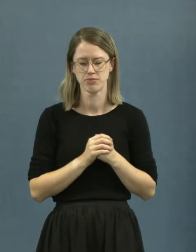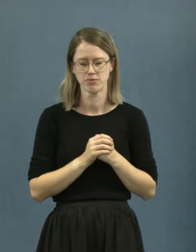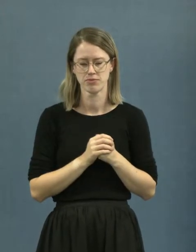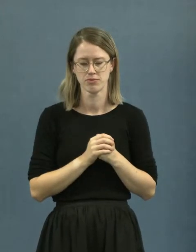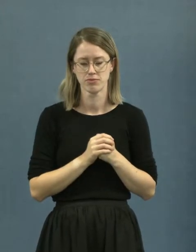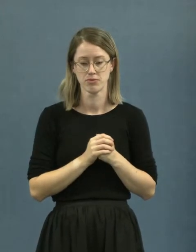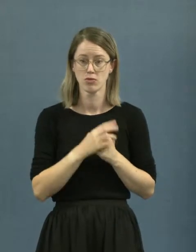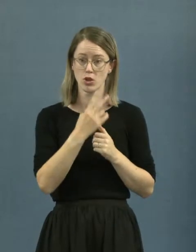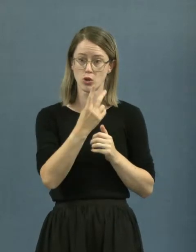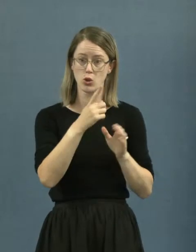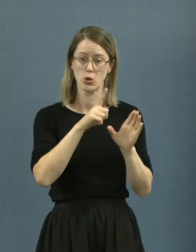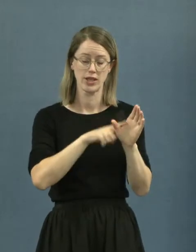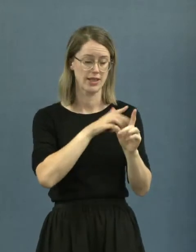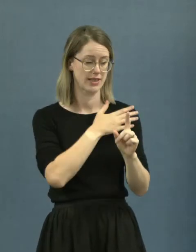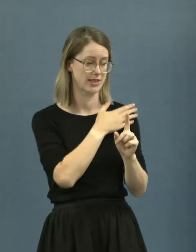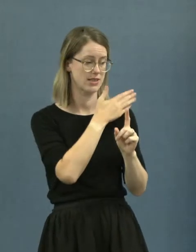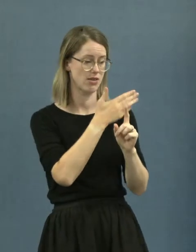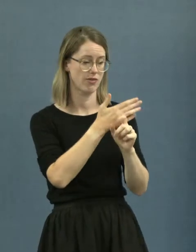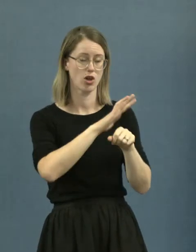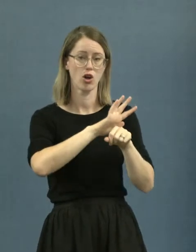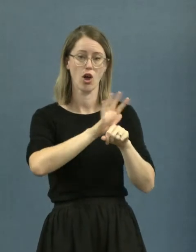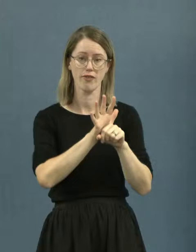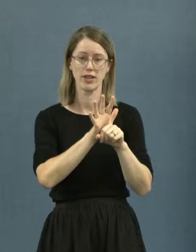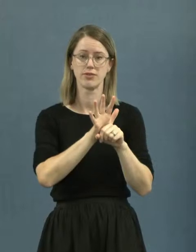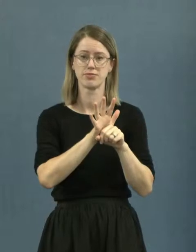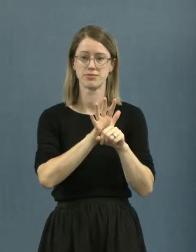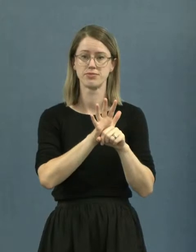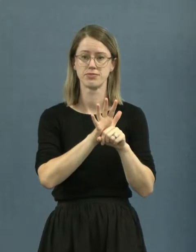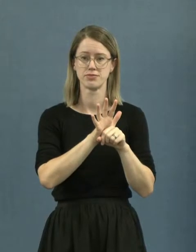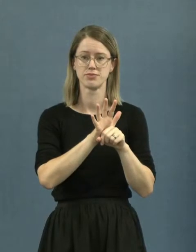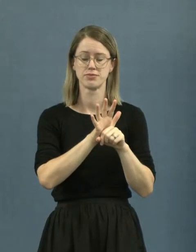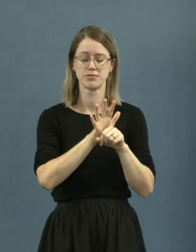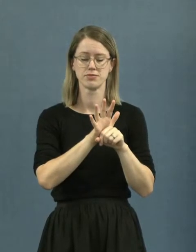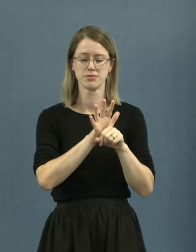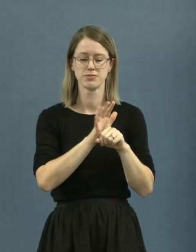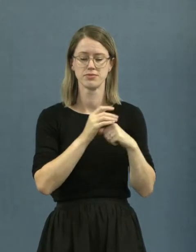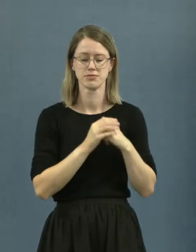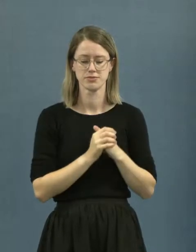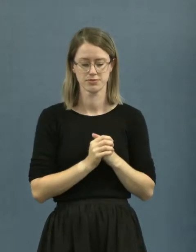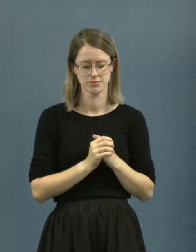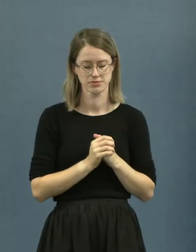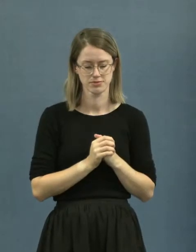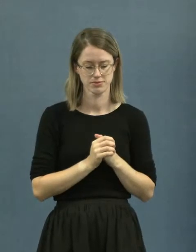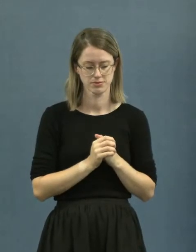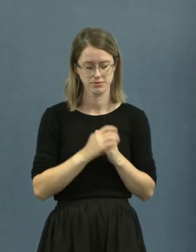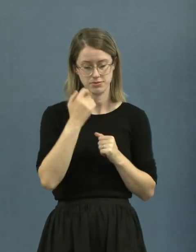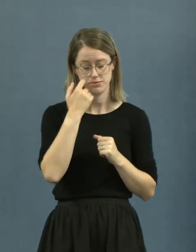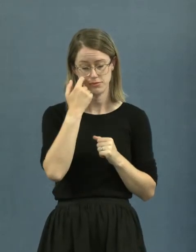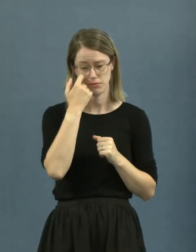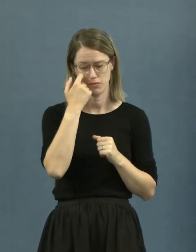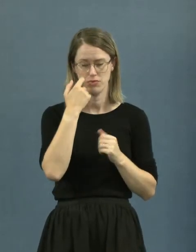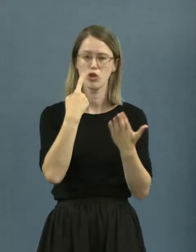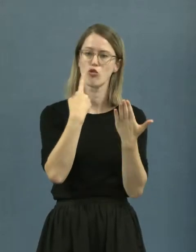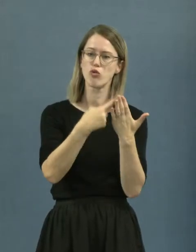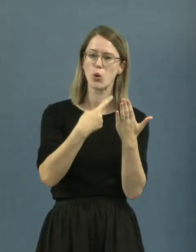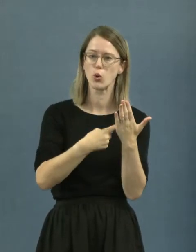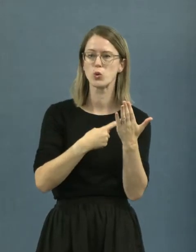seen, throughout our two years of COVID response, our